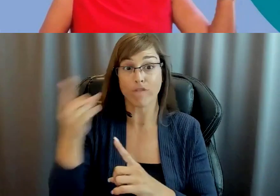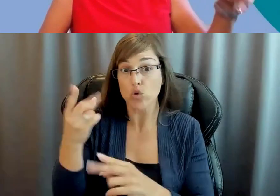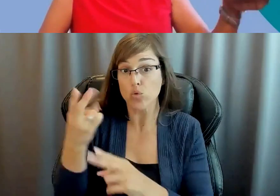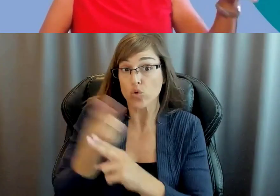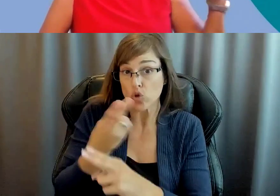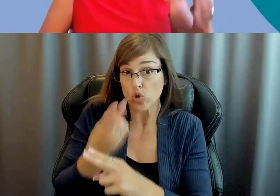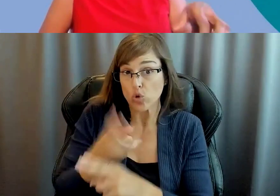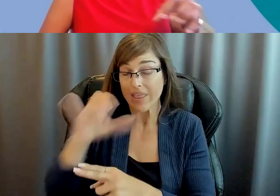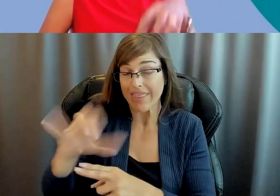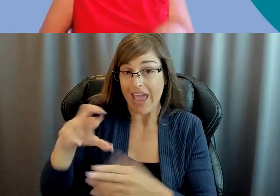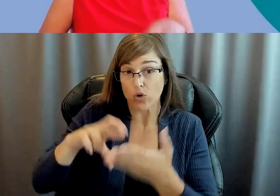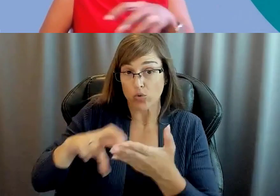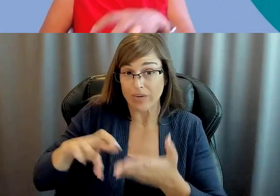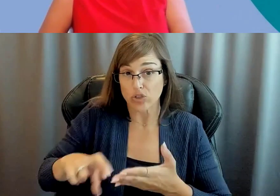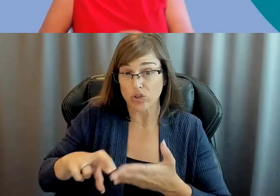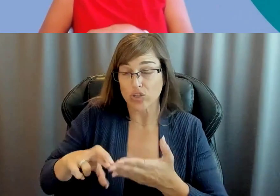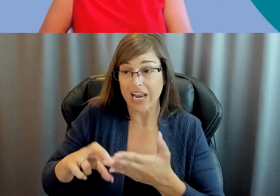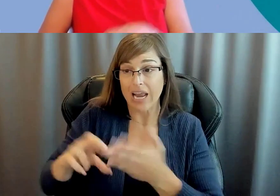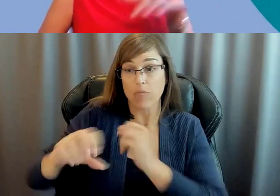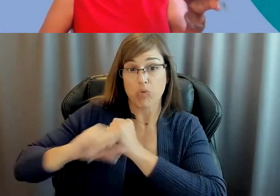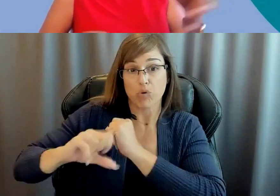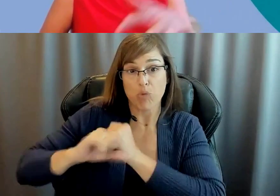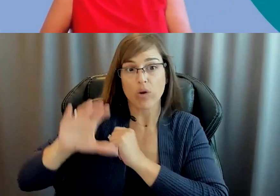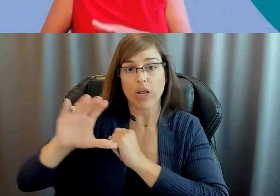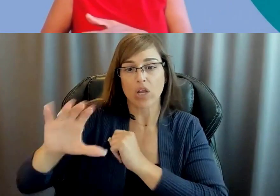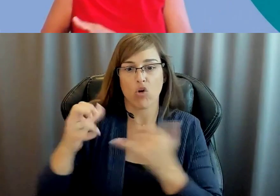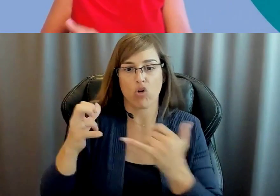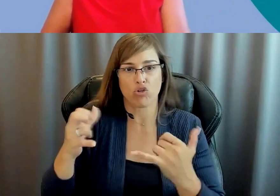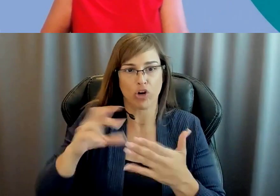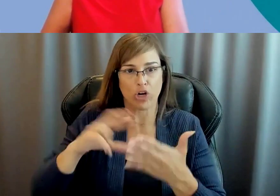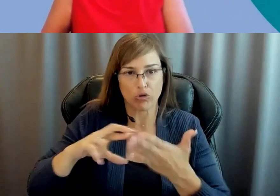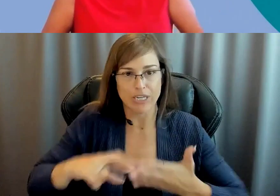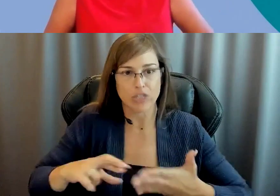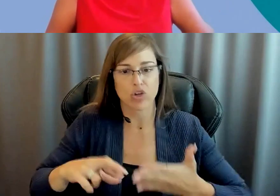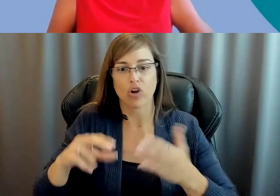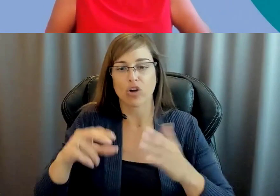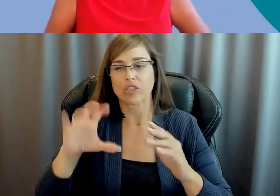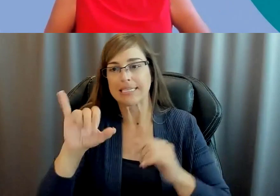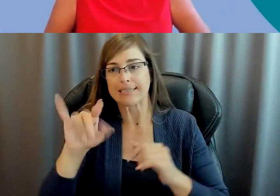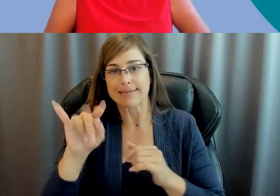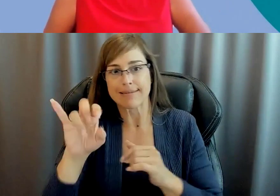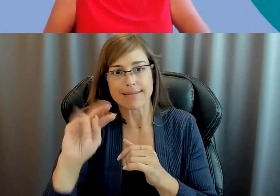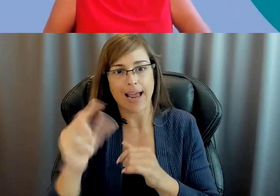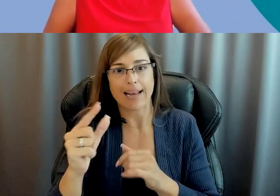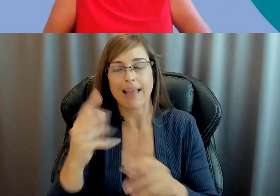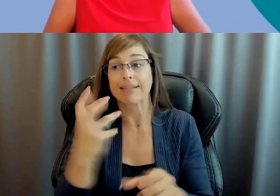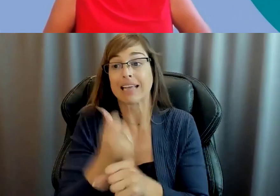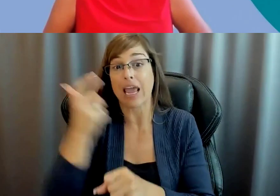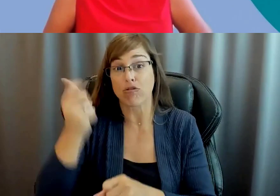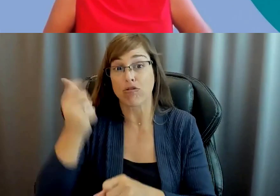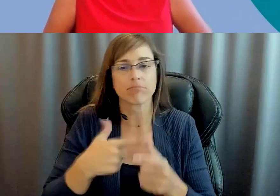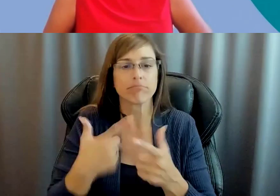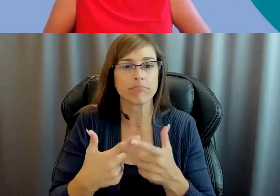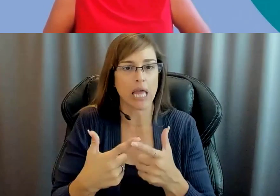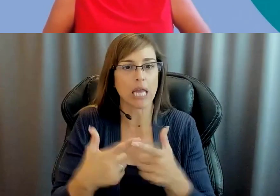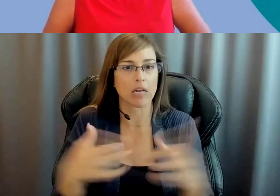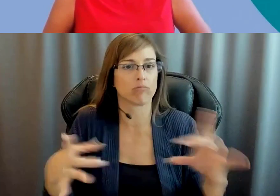in promoting your future and current research and citing it to get grants and things like that, then that has an exception.